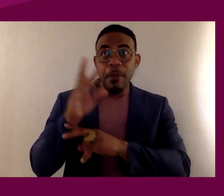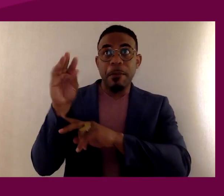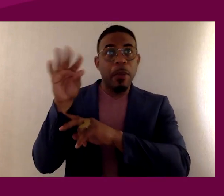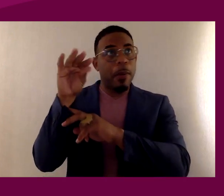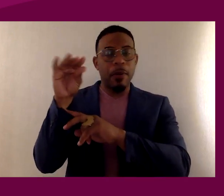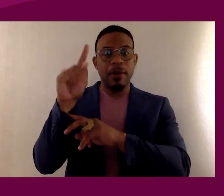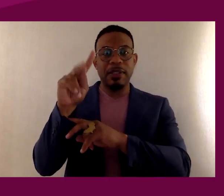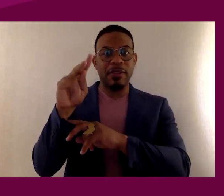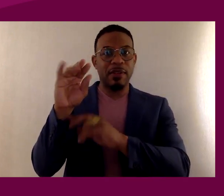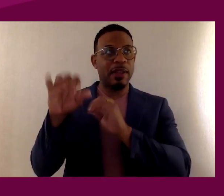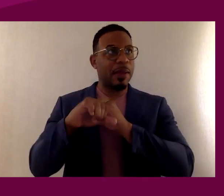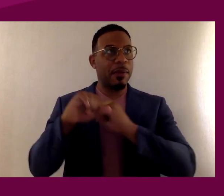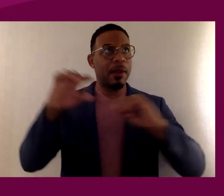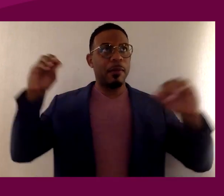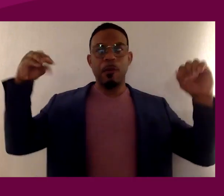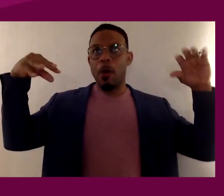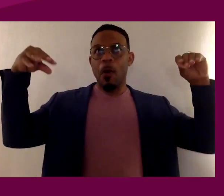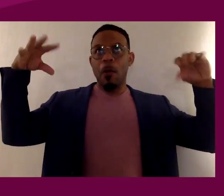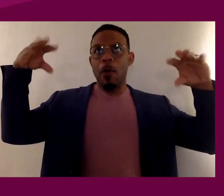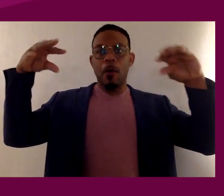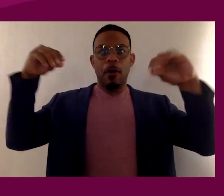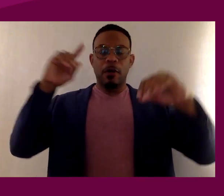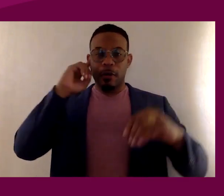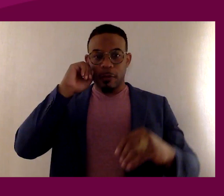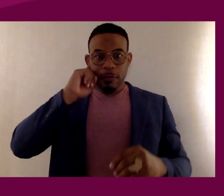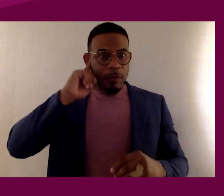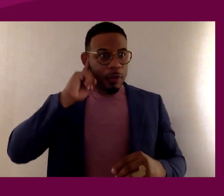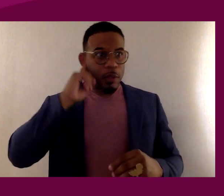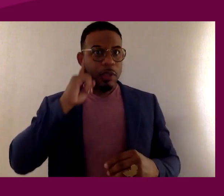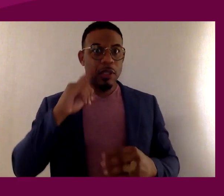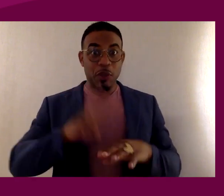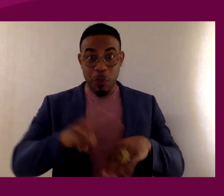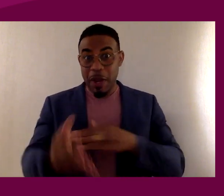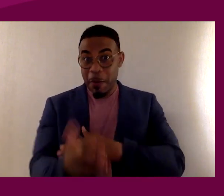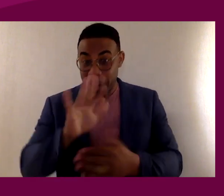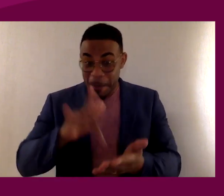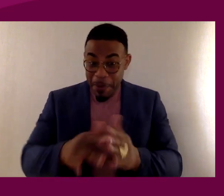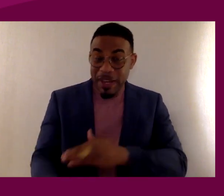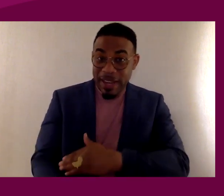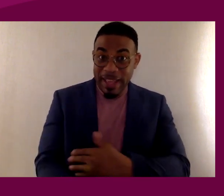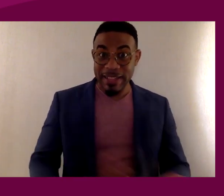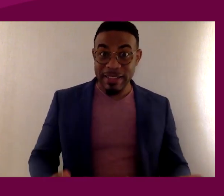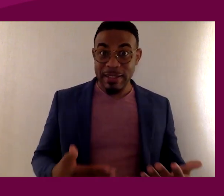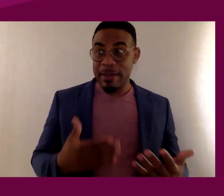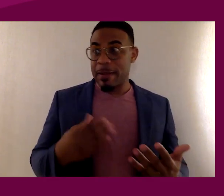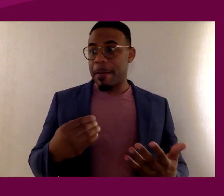of the van, the floodlights of their TV cameras and lights show up, two o'clock in the morning,